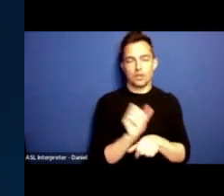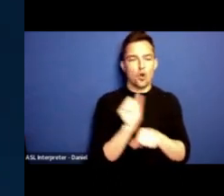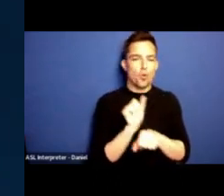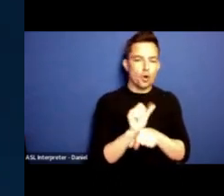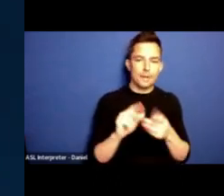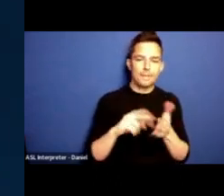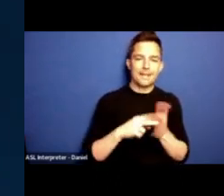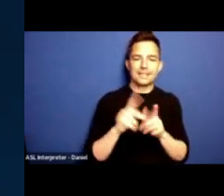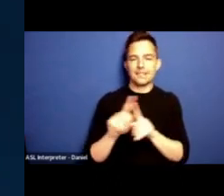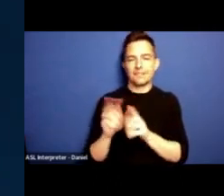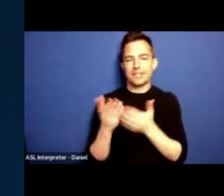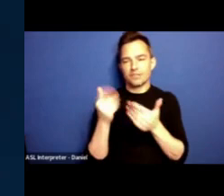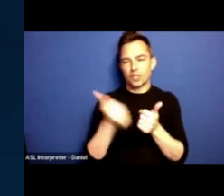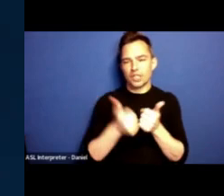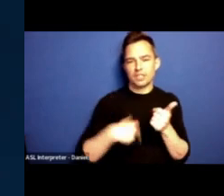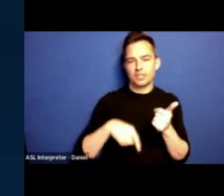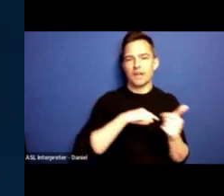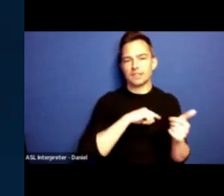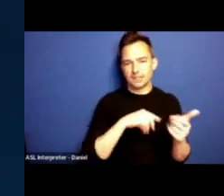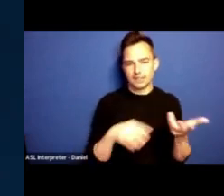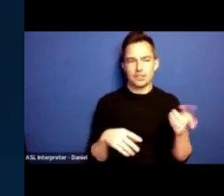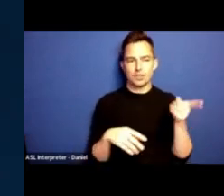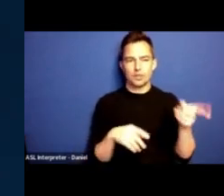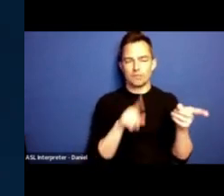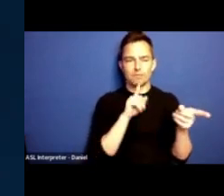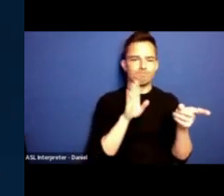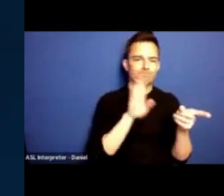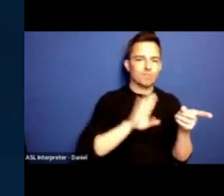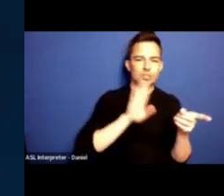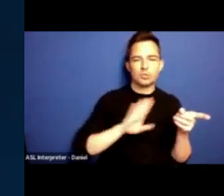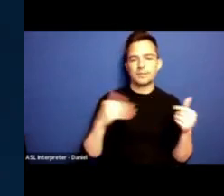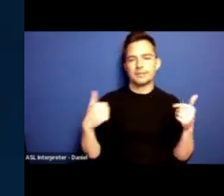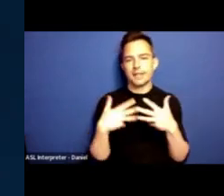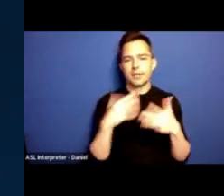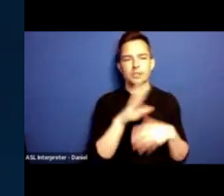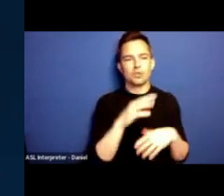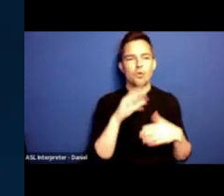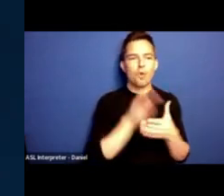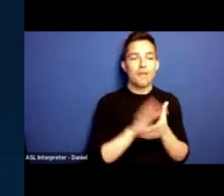things for each of us. So he was frustrated, he was scared, his wife came with him. She was